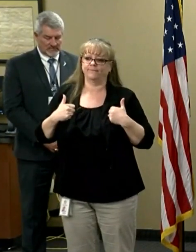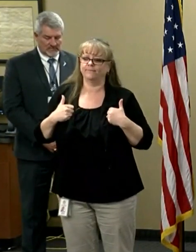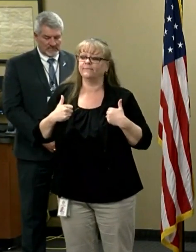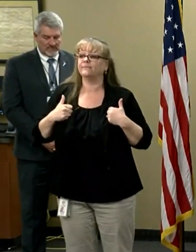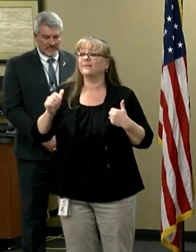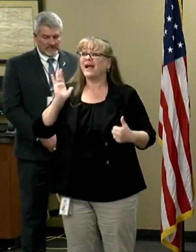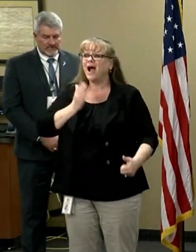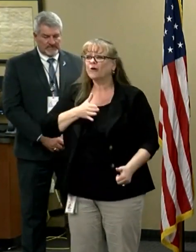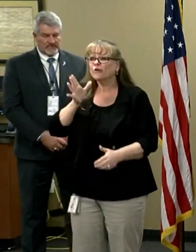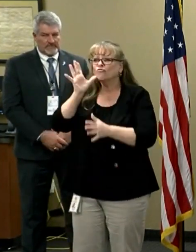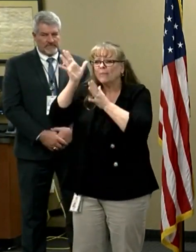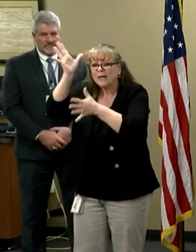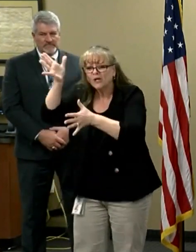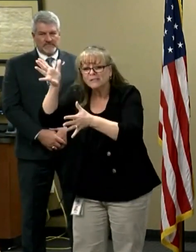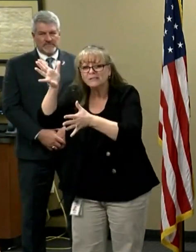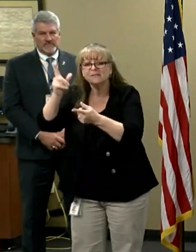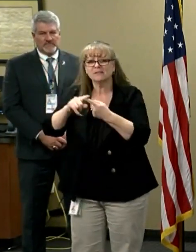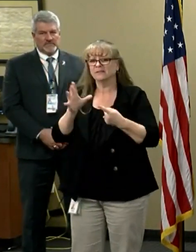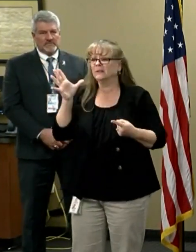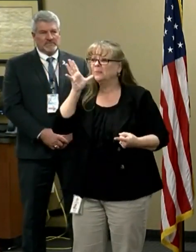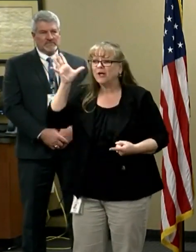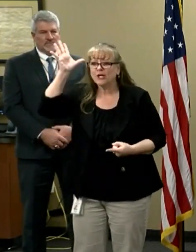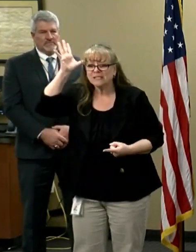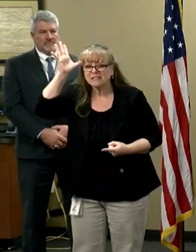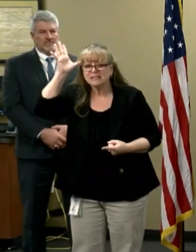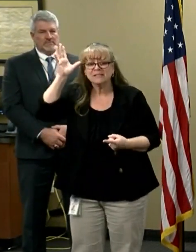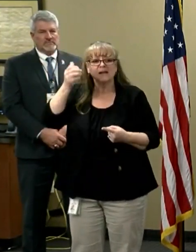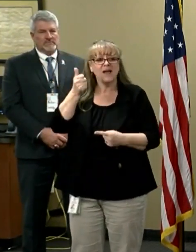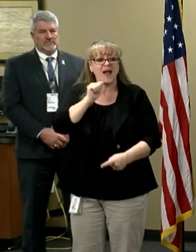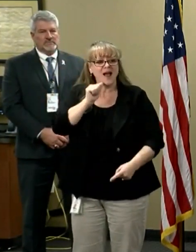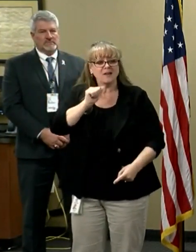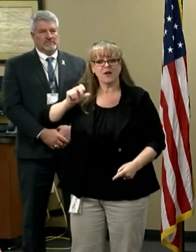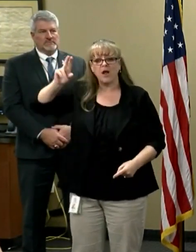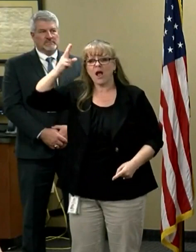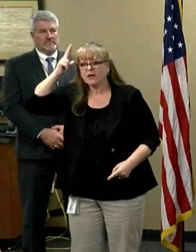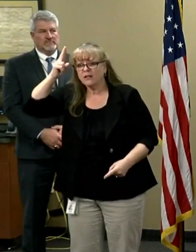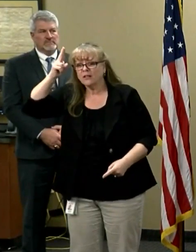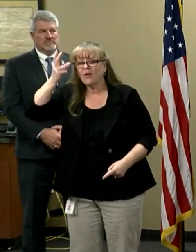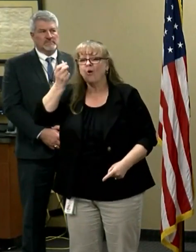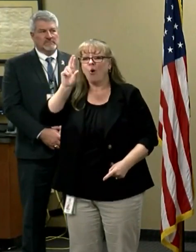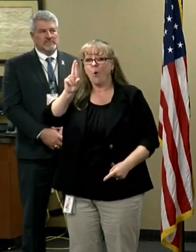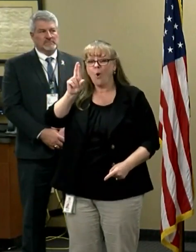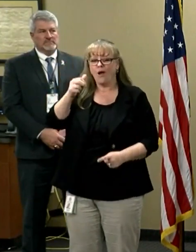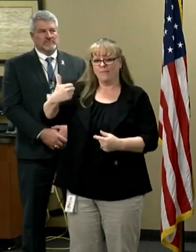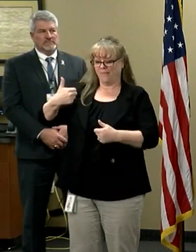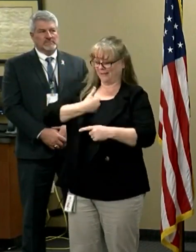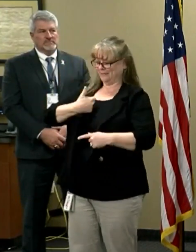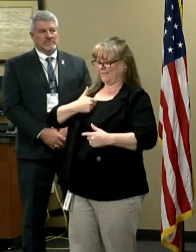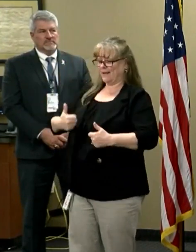HOME ORDER TO SAVE LIVES. TO SAVE LIVES. IT COULD BE YOUR AUNT, UNCLE, PARENTS, GRANDPARENTS.